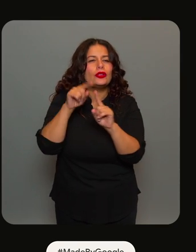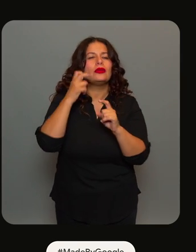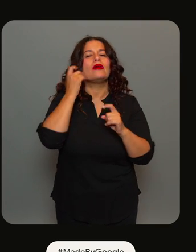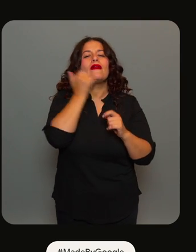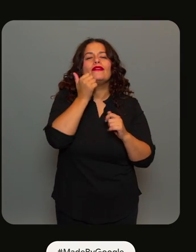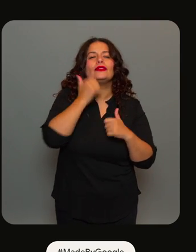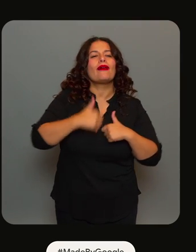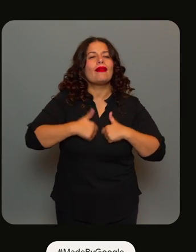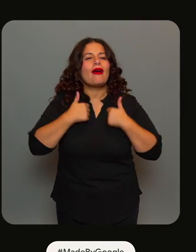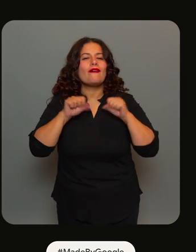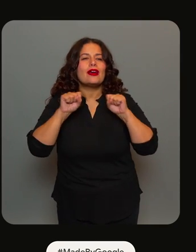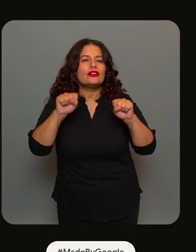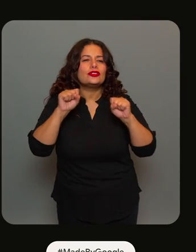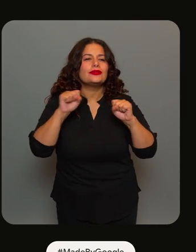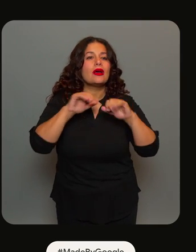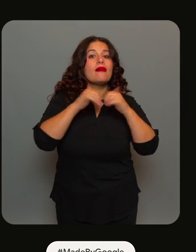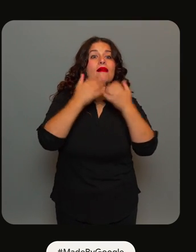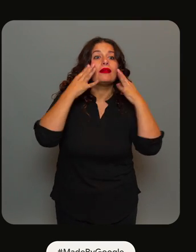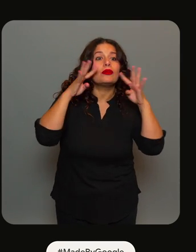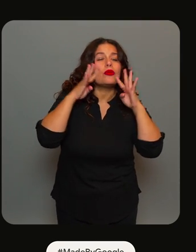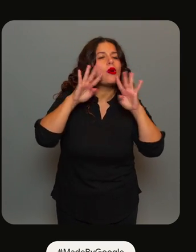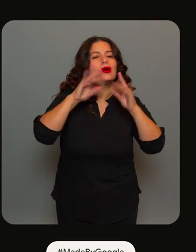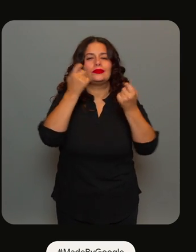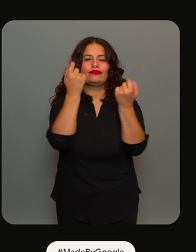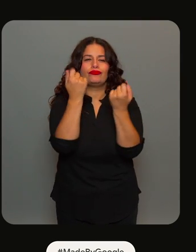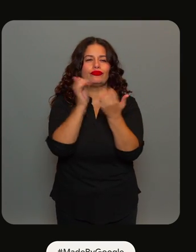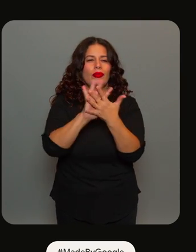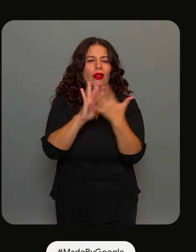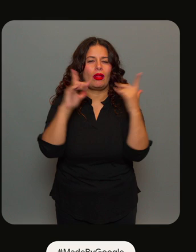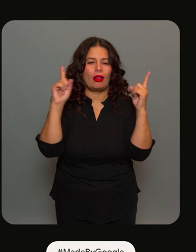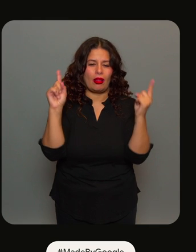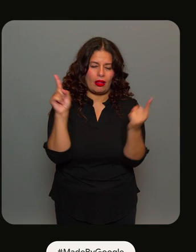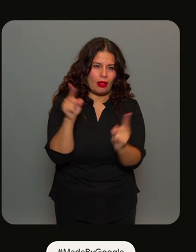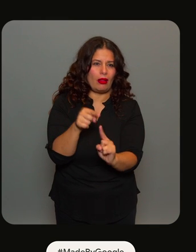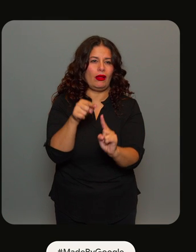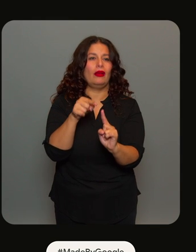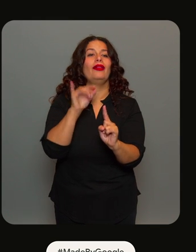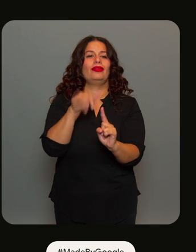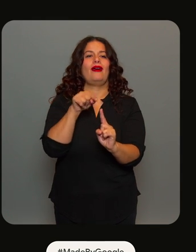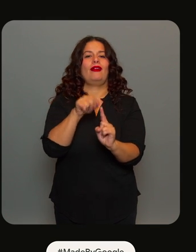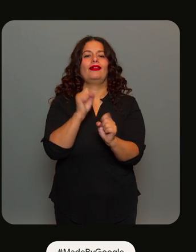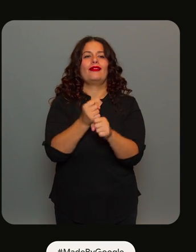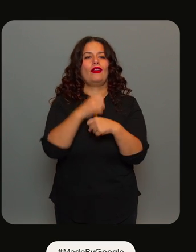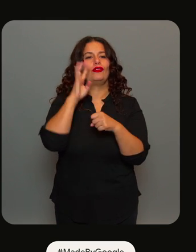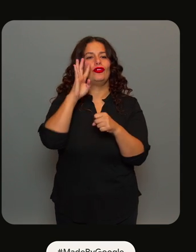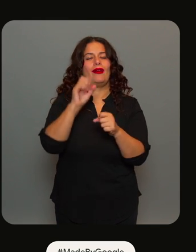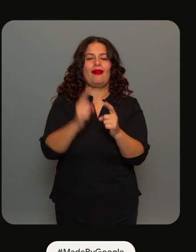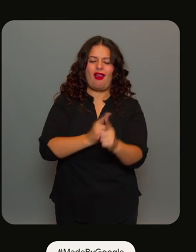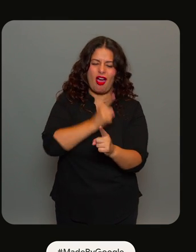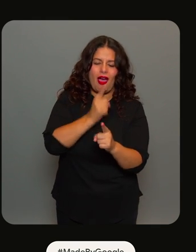reject the noise, and in the end generate an accurate heart rate. The true benefit is recognizing patterns.